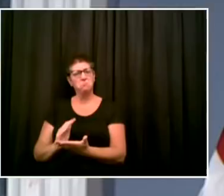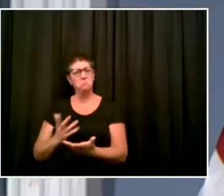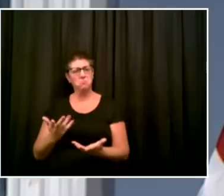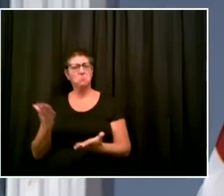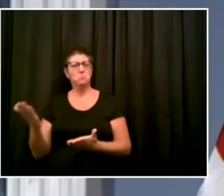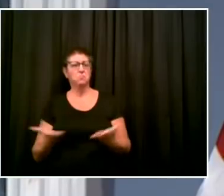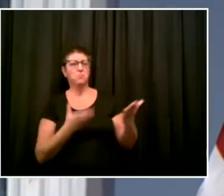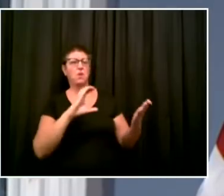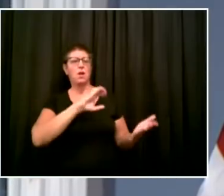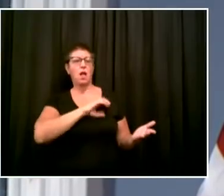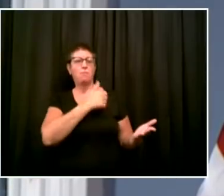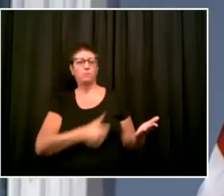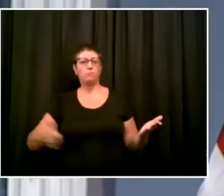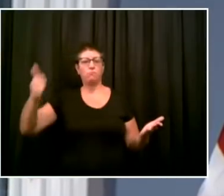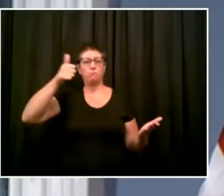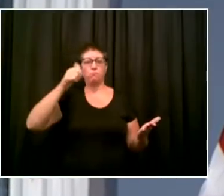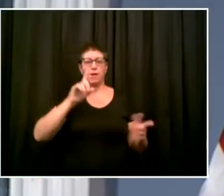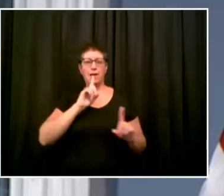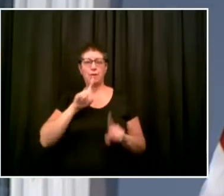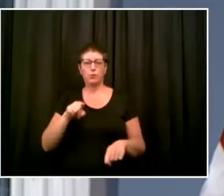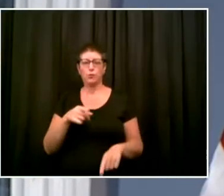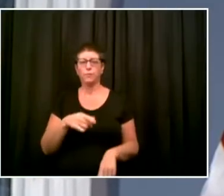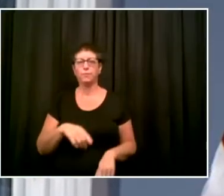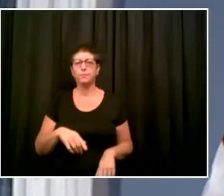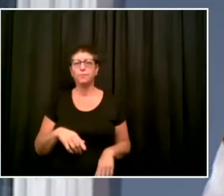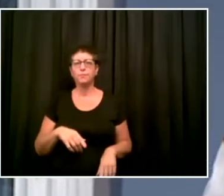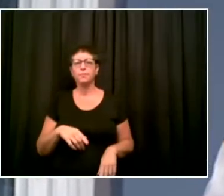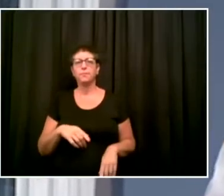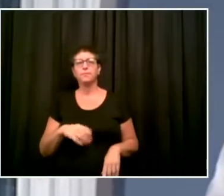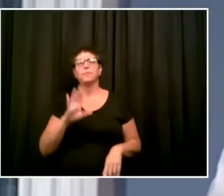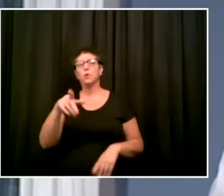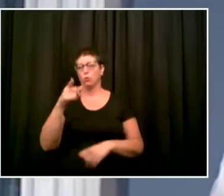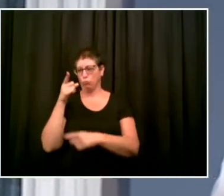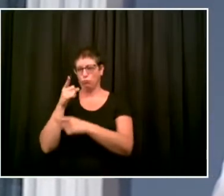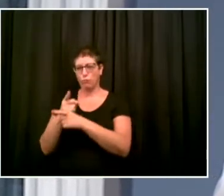IT MADE SENSE TO HAVE MORE COME AS WE MOVE FORWARD YOU WILL SEE LESS AND LESS OF THOSE MEASURES.